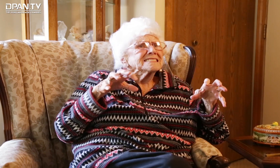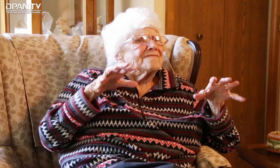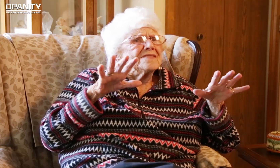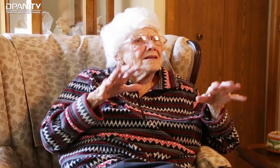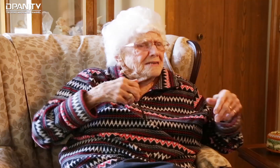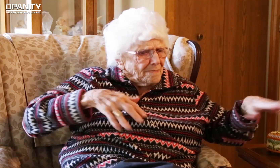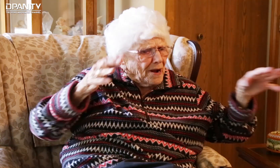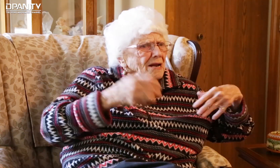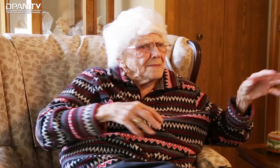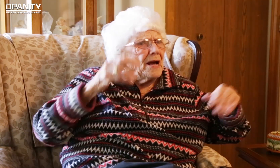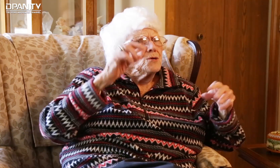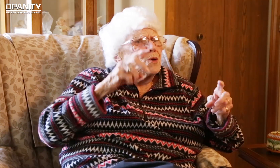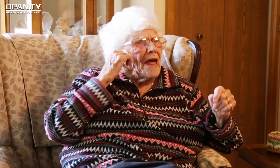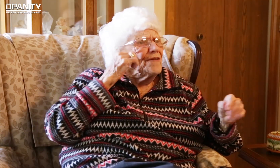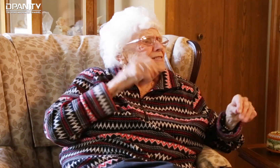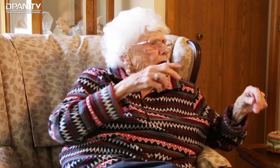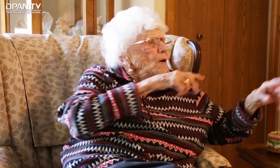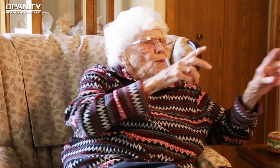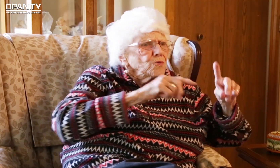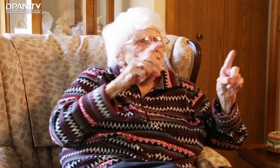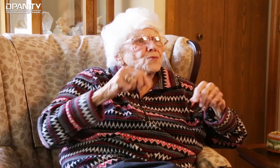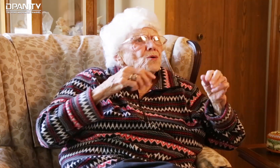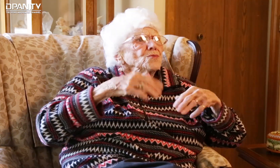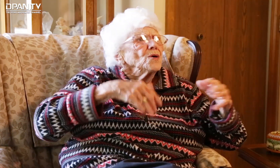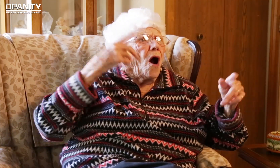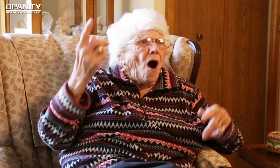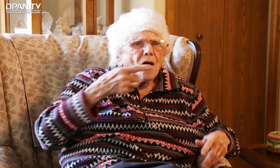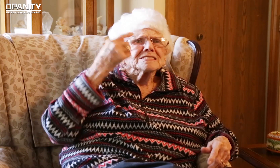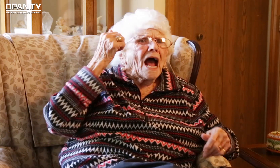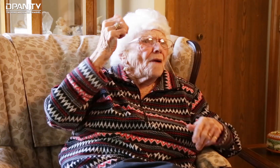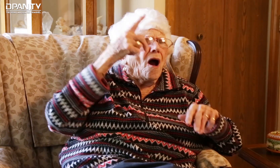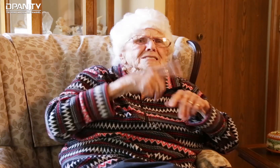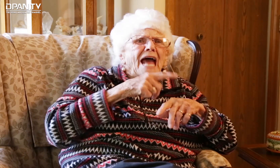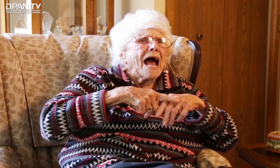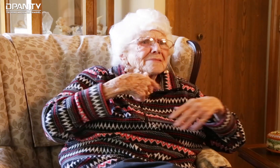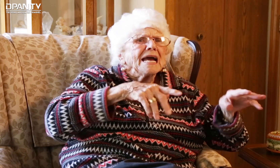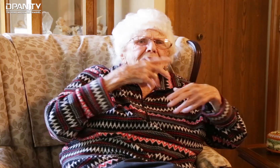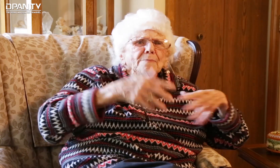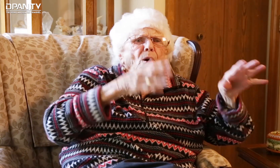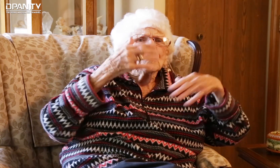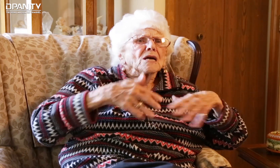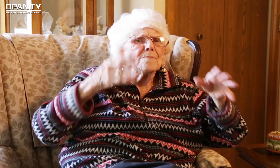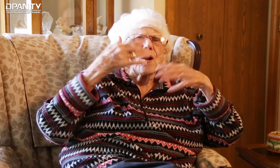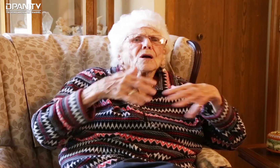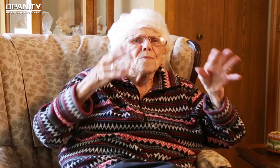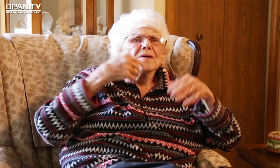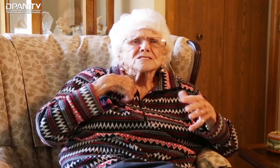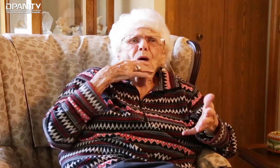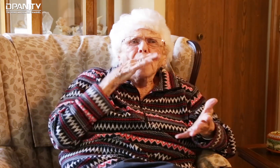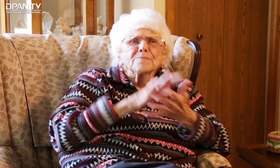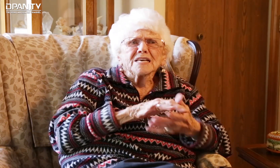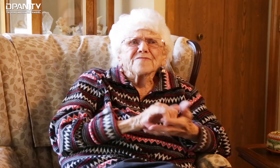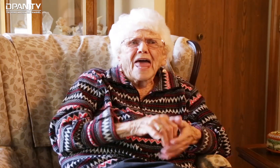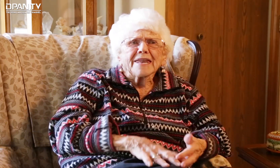your bones, they become stiff. Keep going and do things every day. Do. Do. Do. Always. All the time.